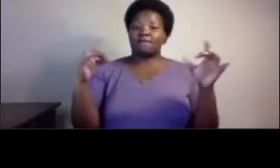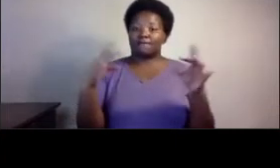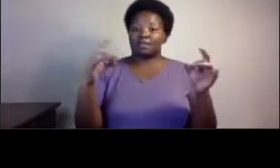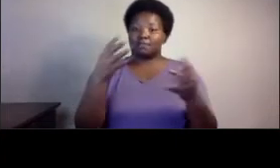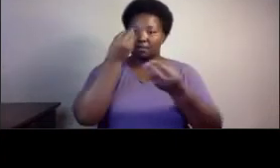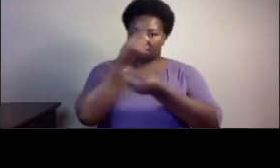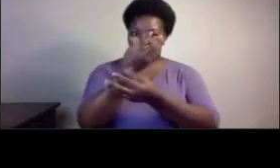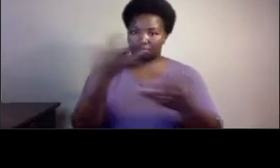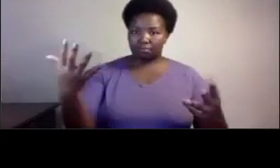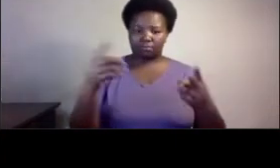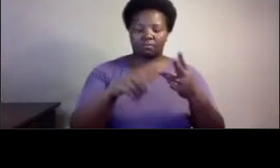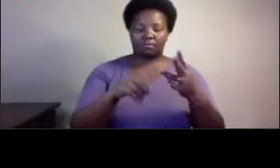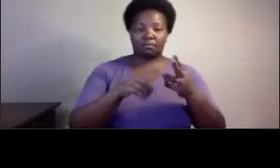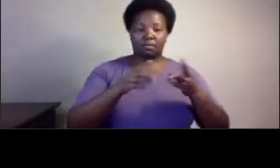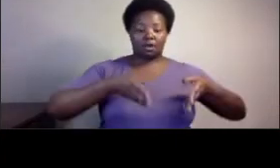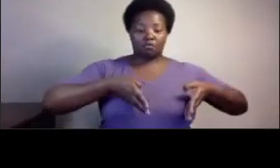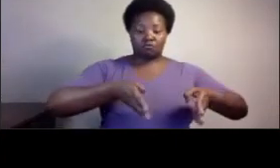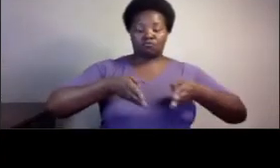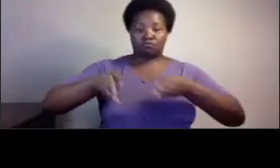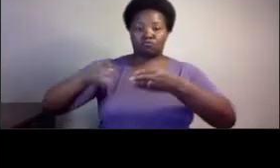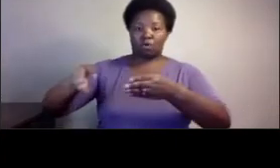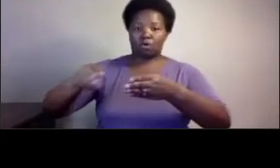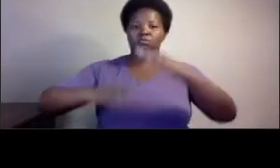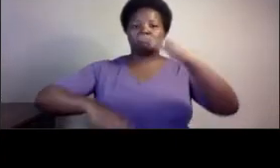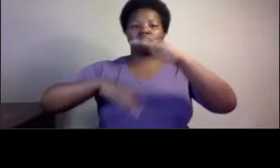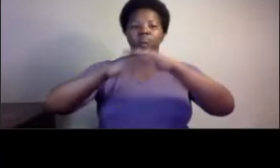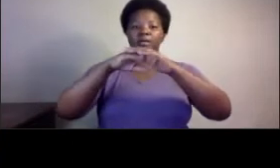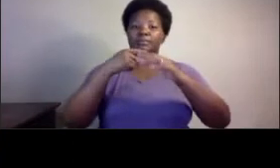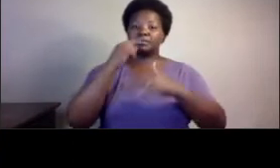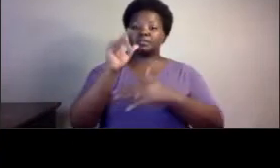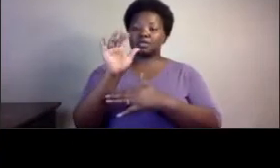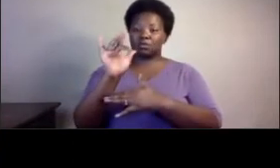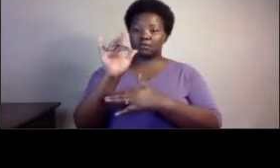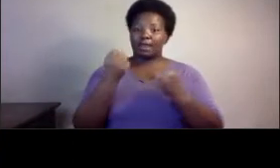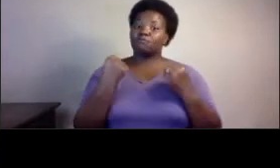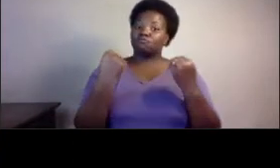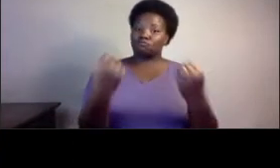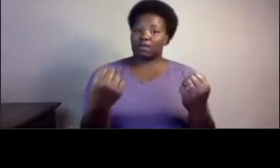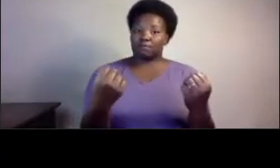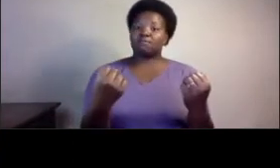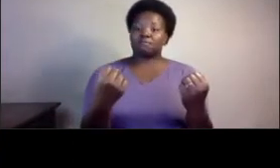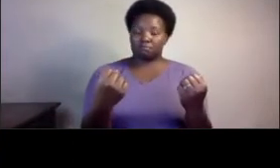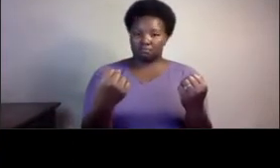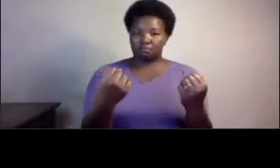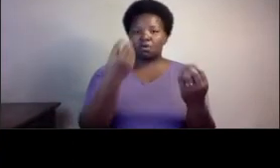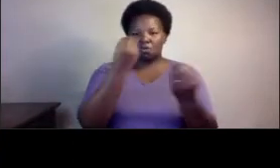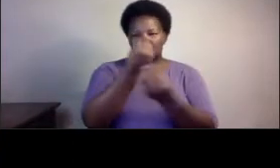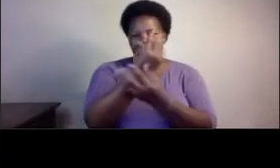the speed limit 25 signs to implement this change which we think will have real positive benefits